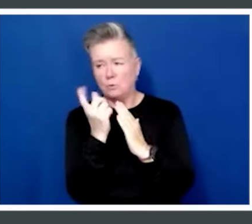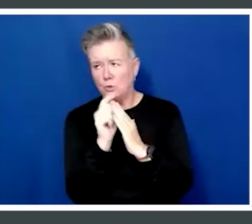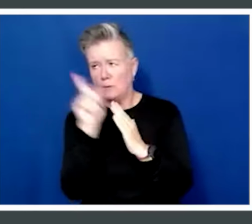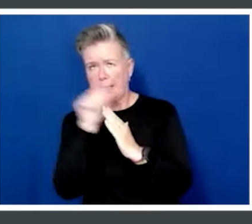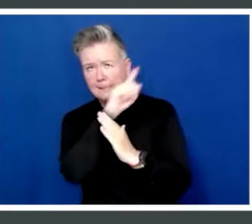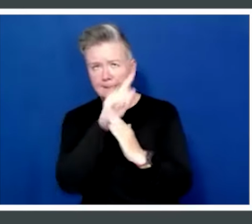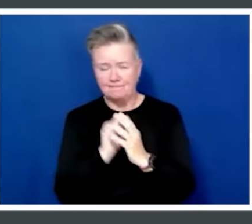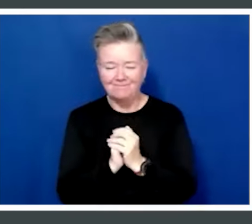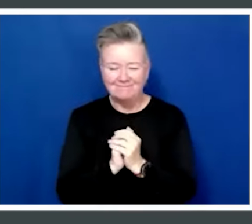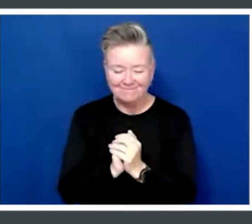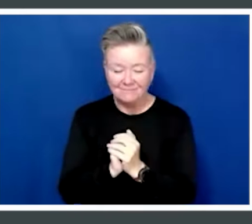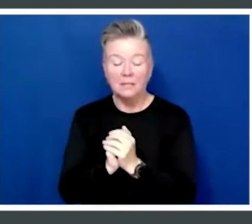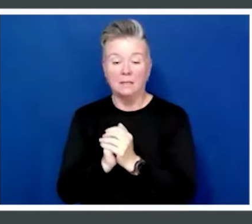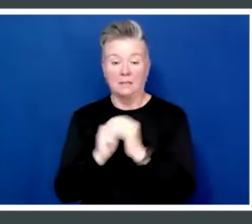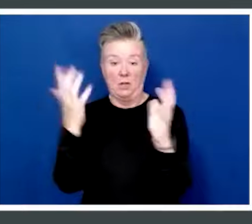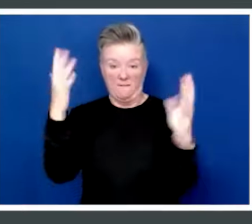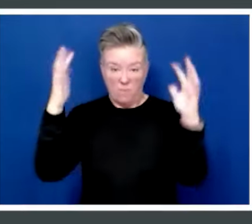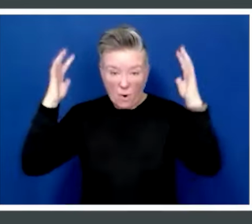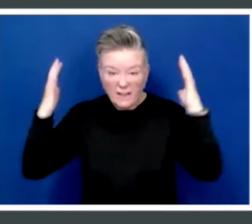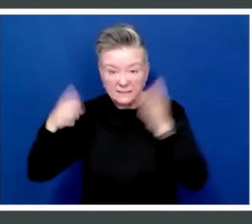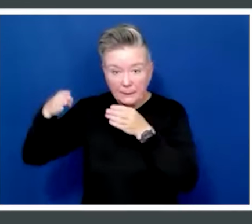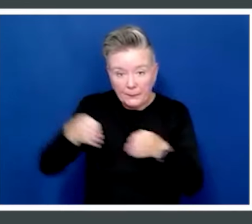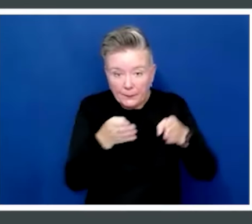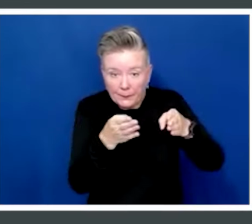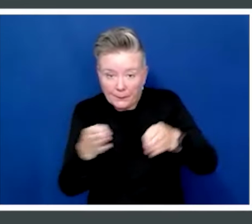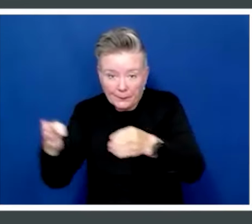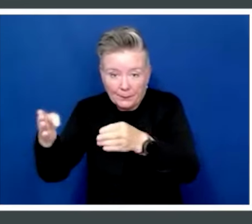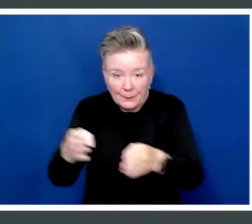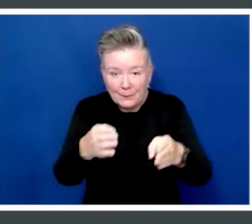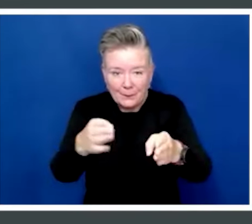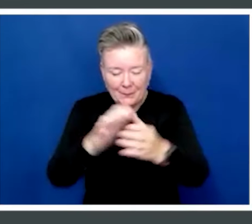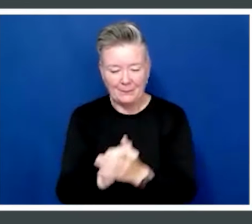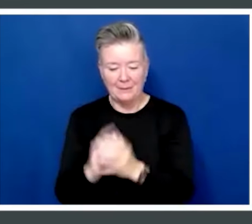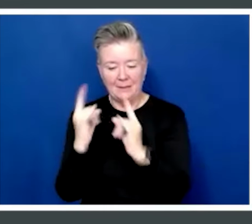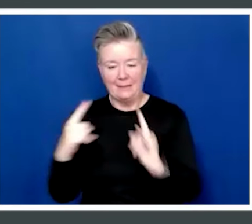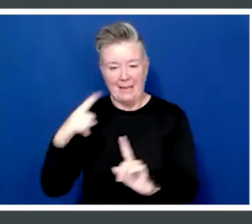The road in and out of camp winds through a thick forest. Camp T. Since 1974.